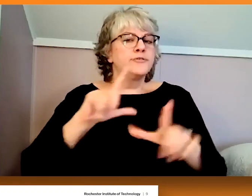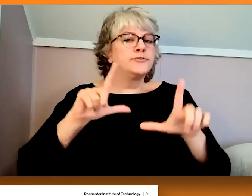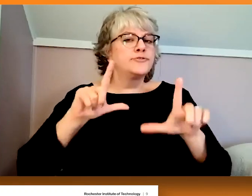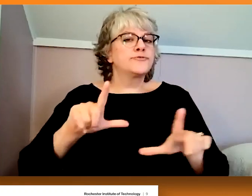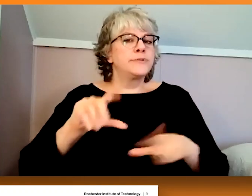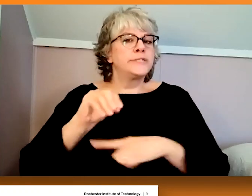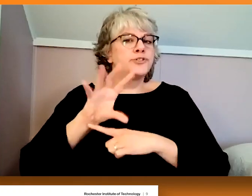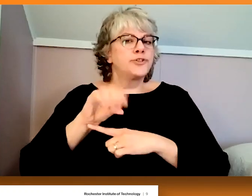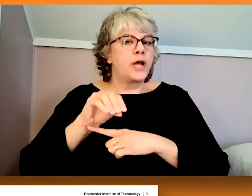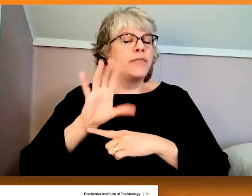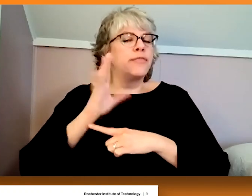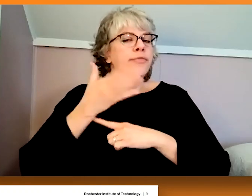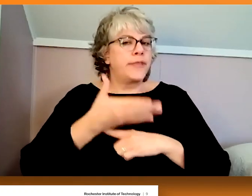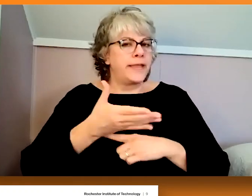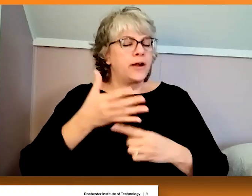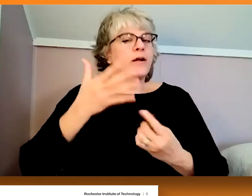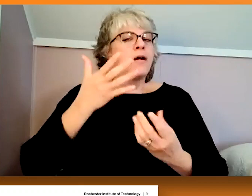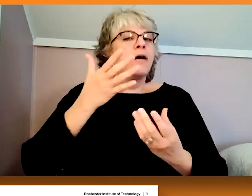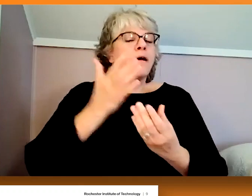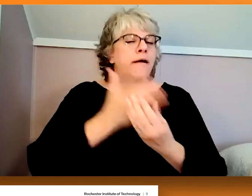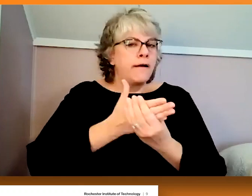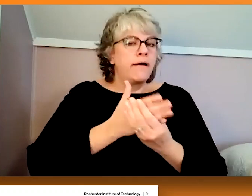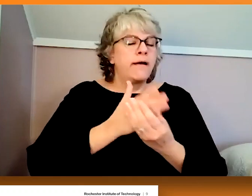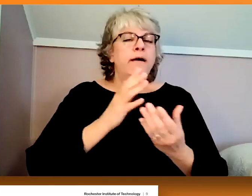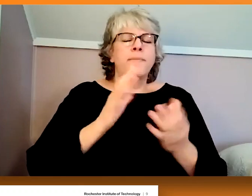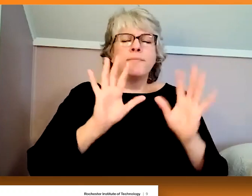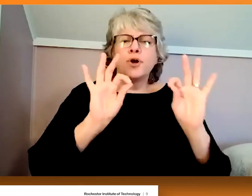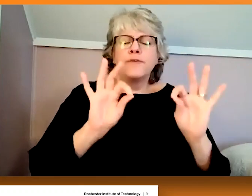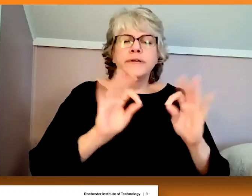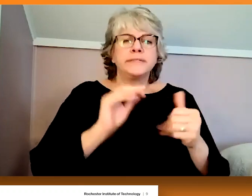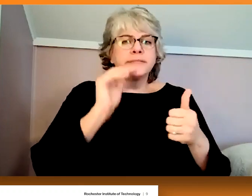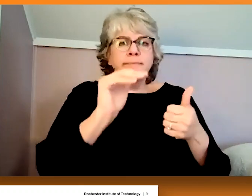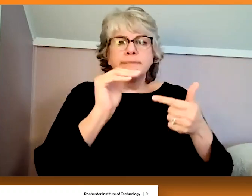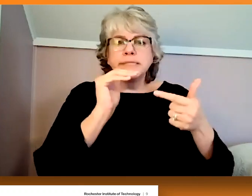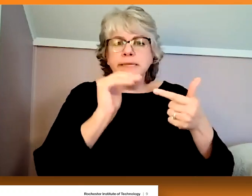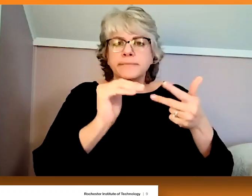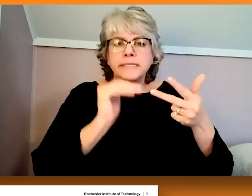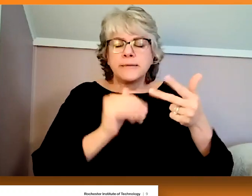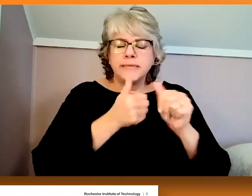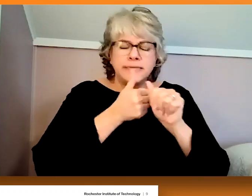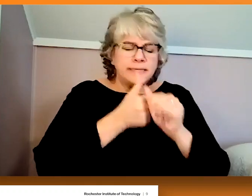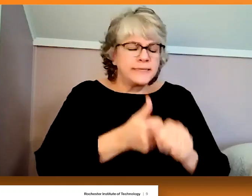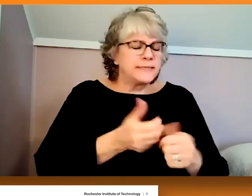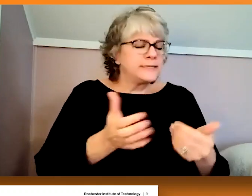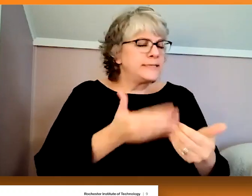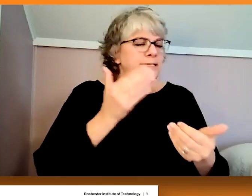It's excellent. It's step by step, easy to follow.